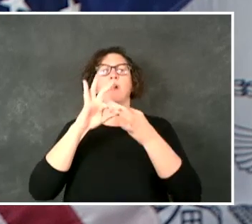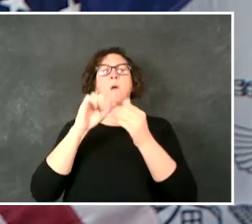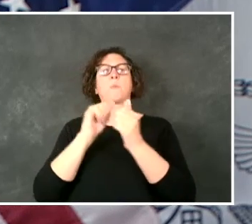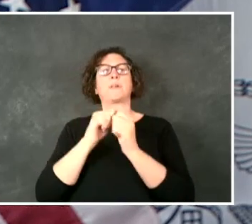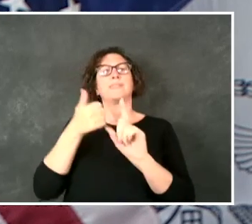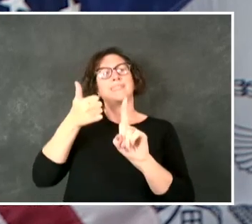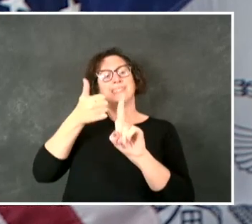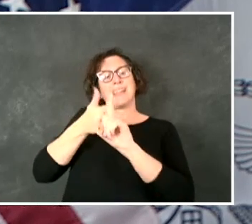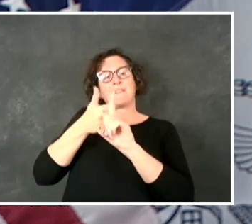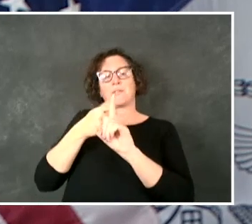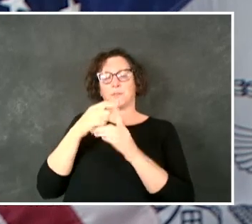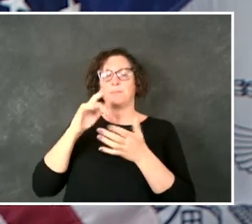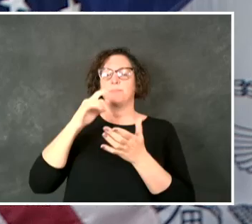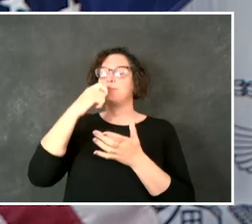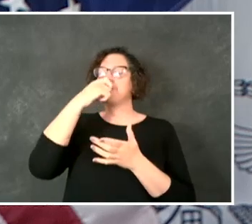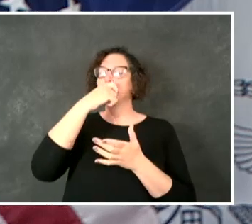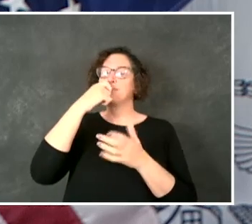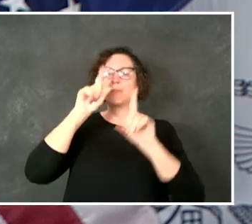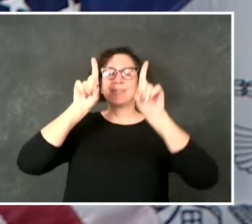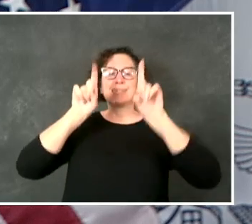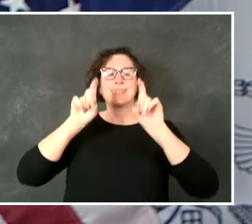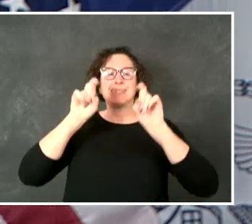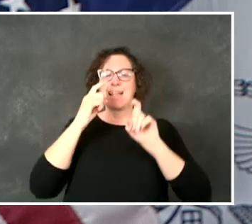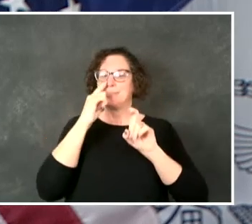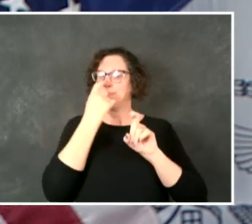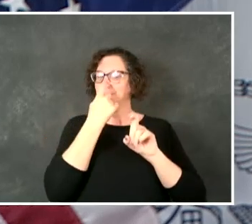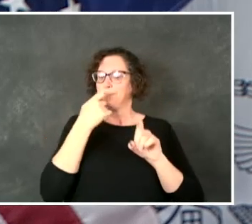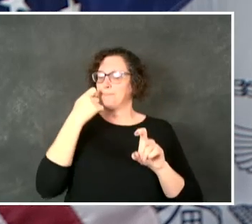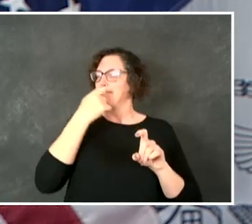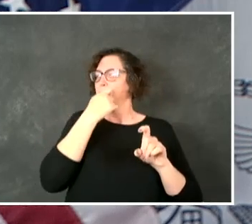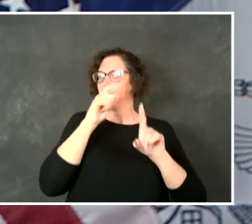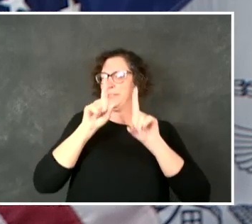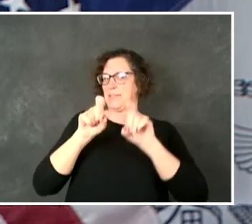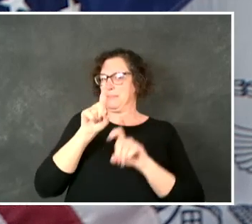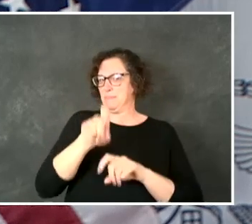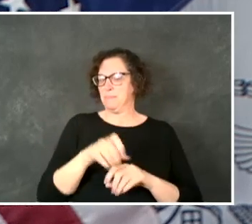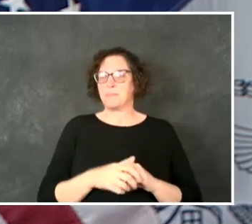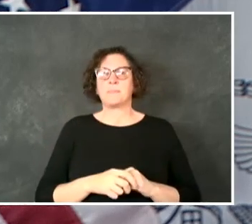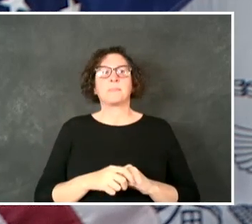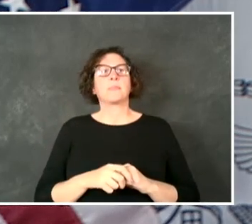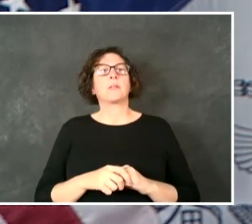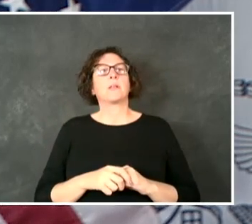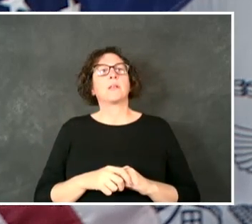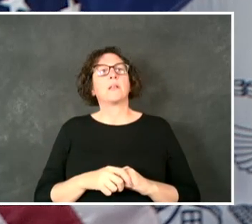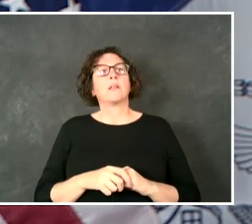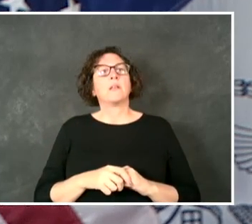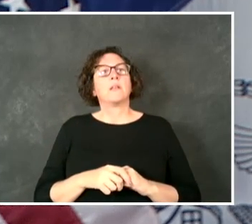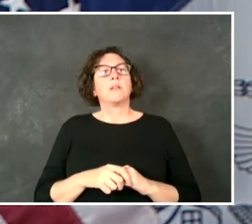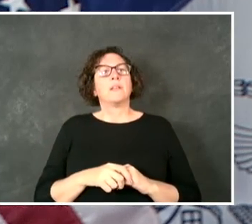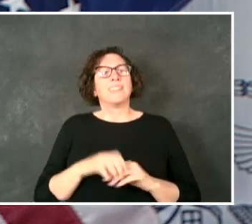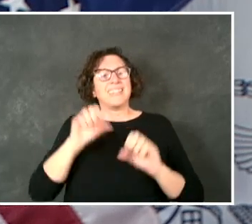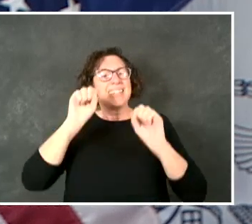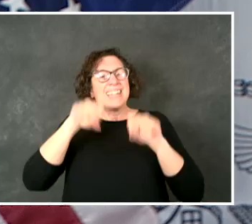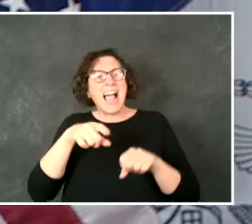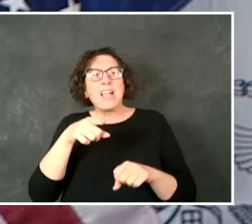GOOD, JEN, HOW YOU DOING? FINE, THANKS. I HAJUD S STOE M QUESTIONS A